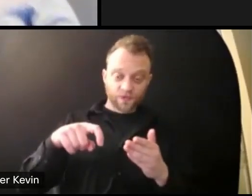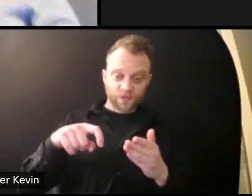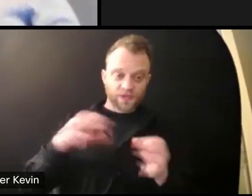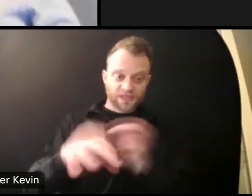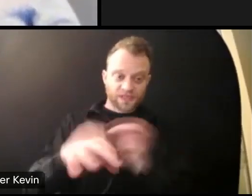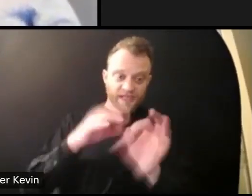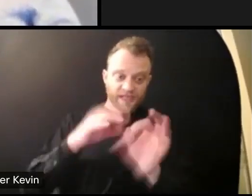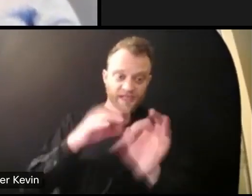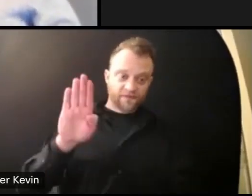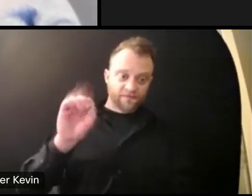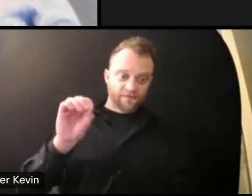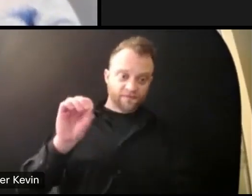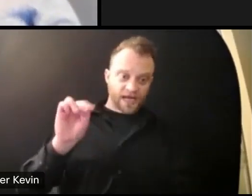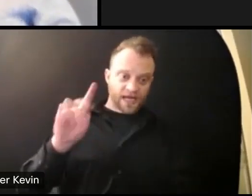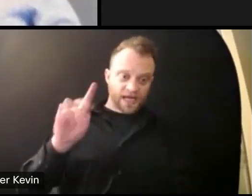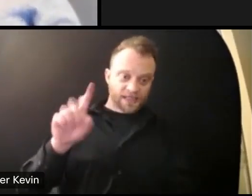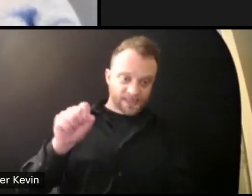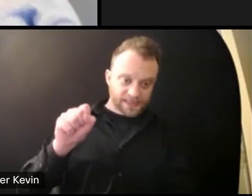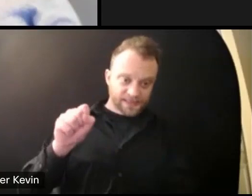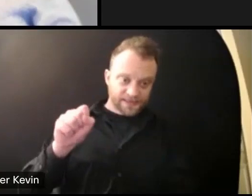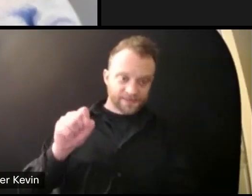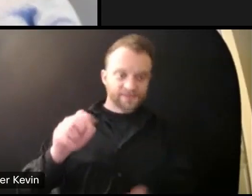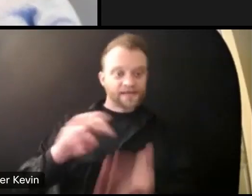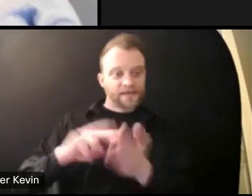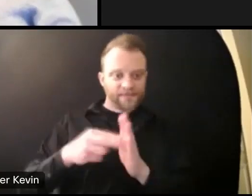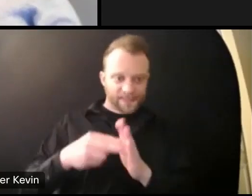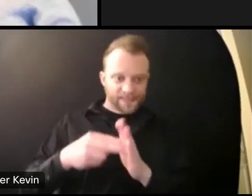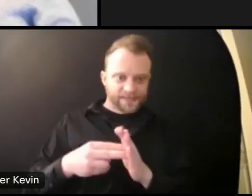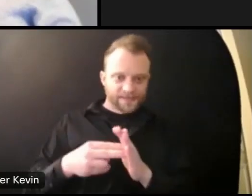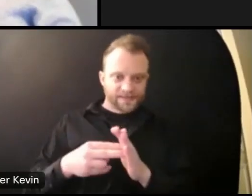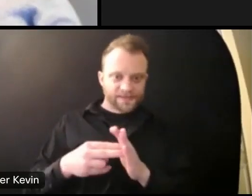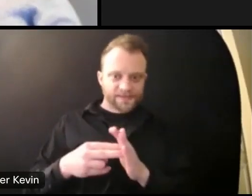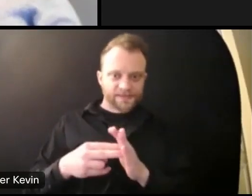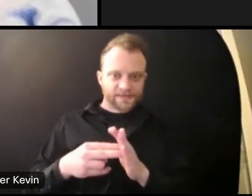to have to Pony up to 25 dollars and then get reimbursed for that as well well. (Dickerson) No,